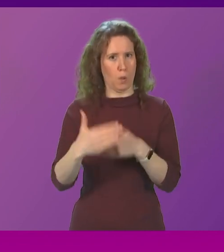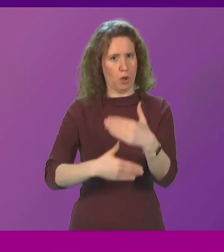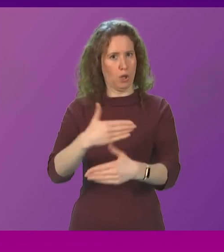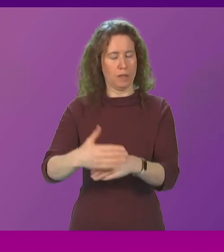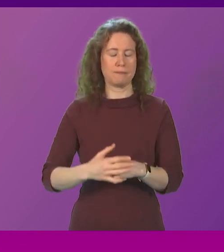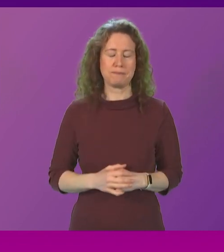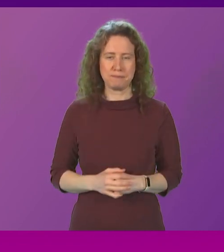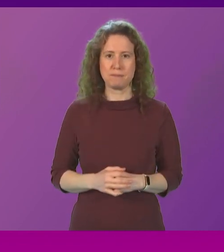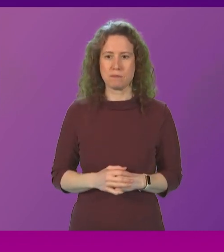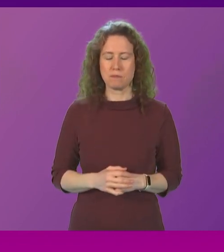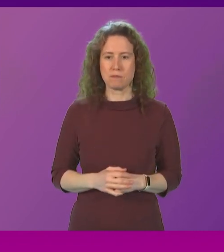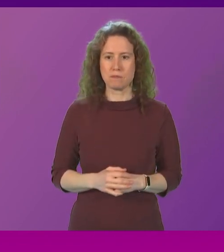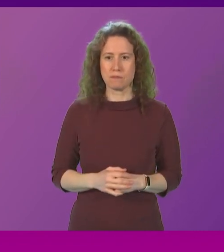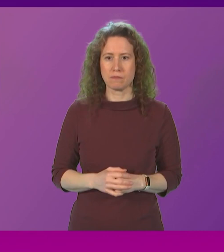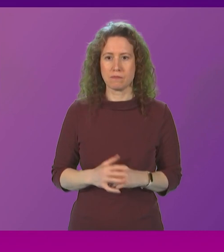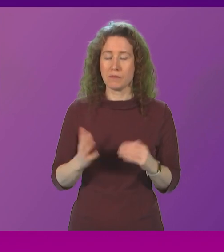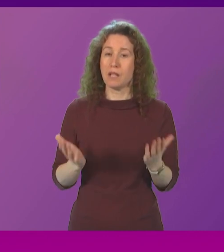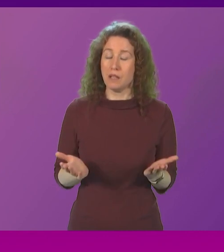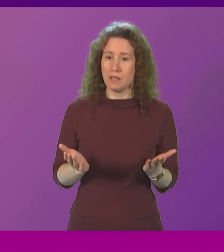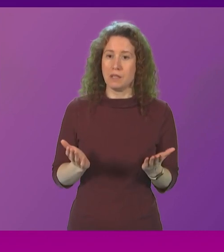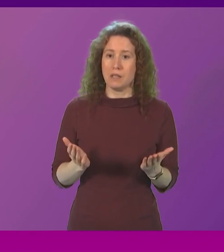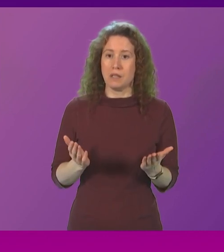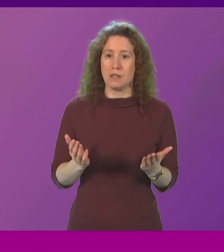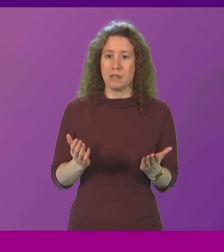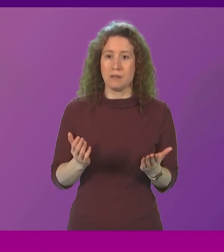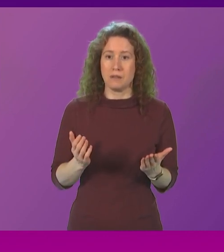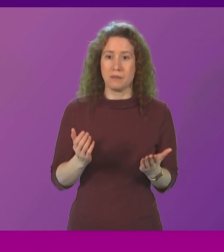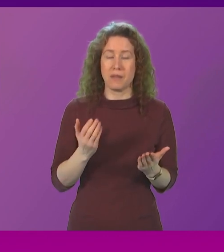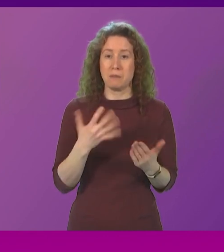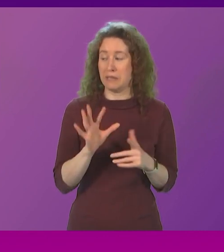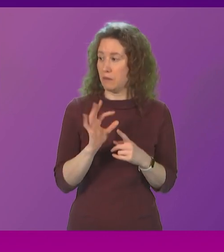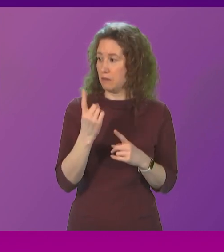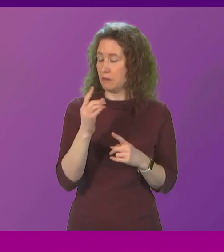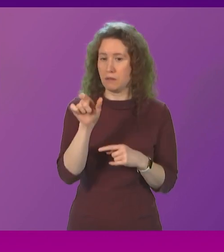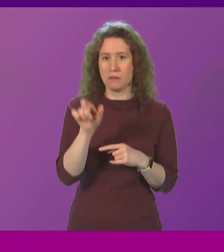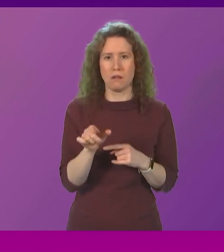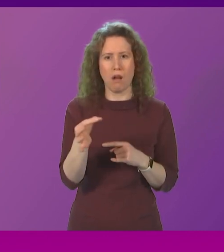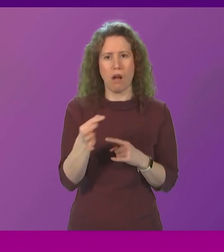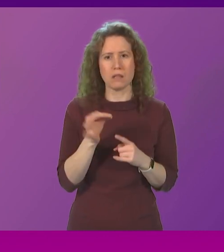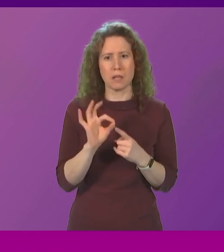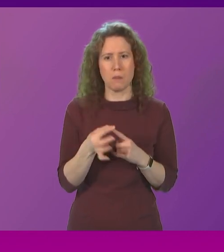On a point of order, Presiding Officer.